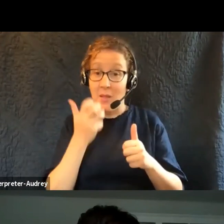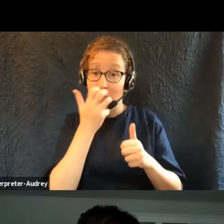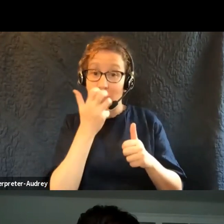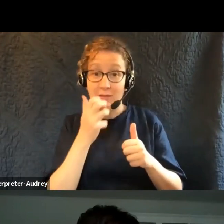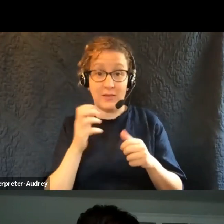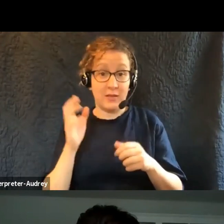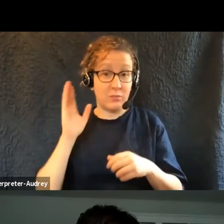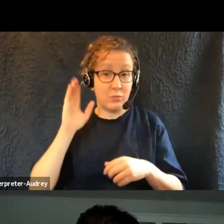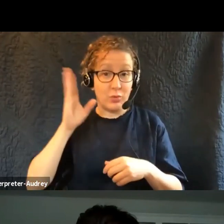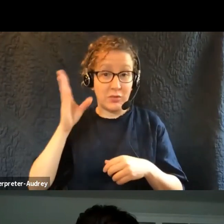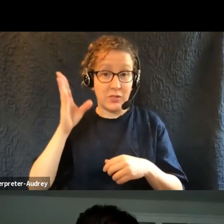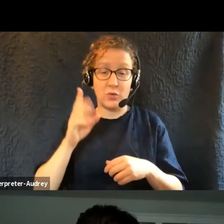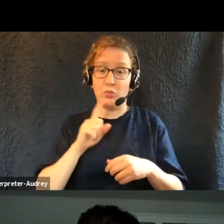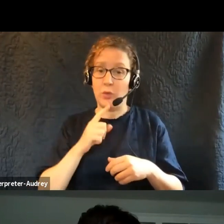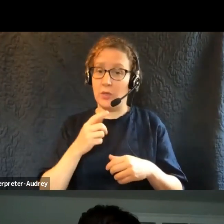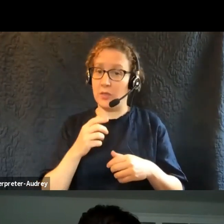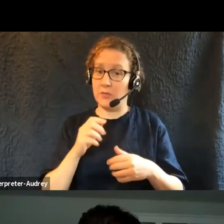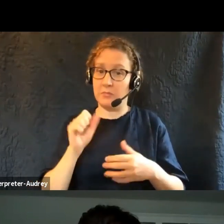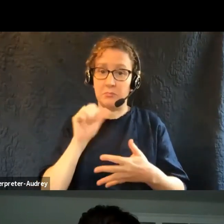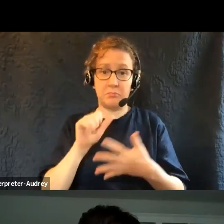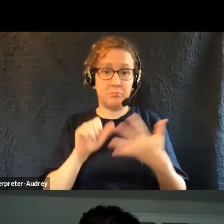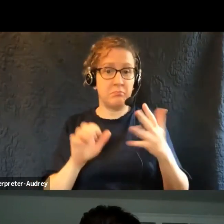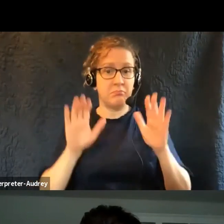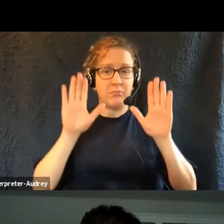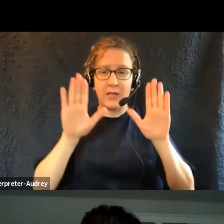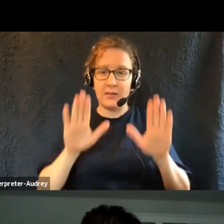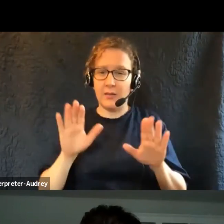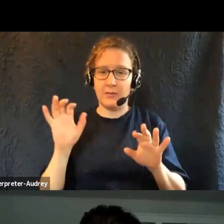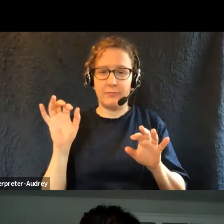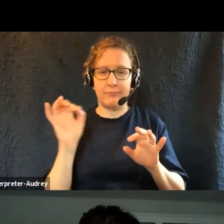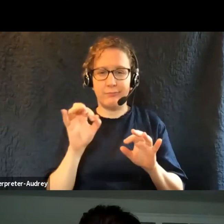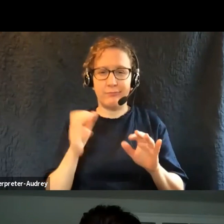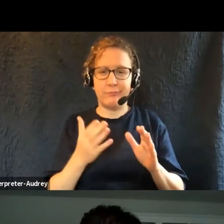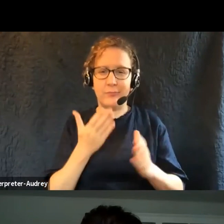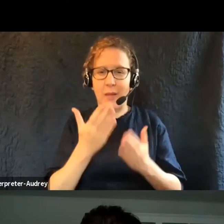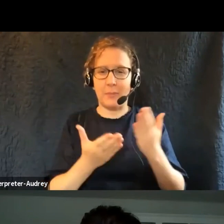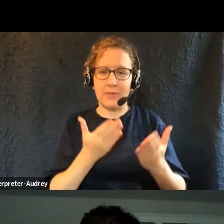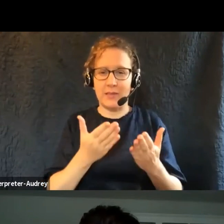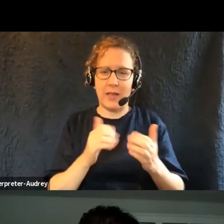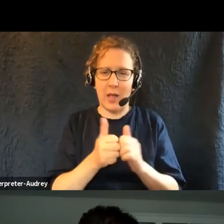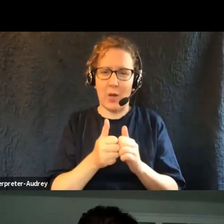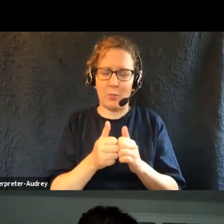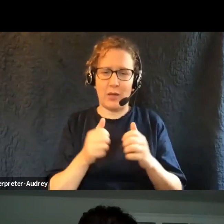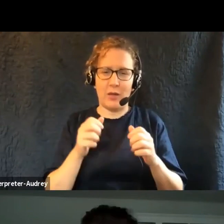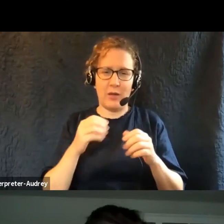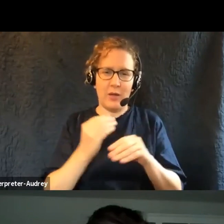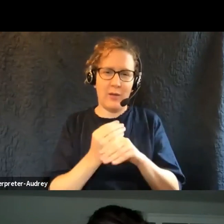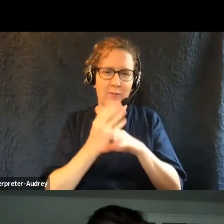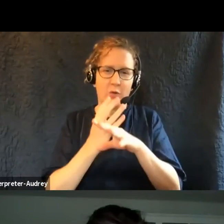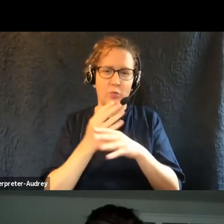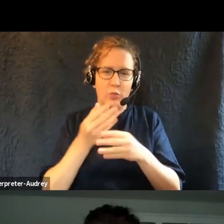You all gave so many excellent tips for how to make virtual exchange programs more accessible,